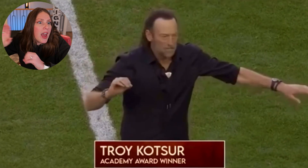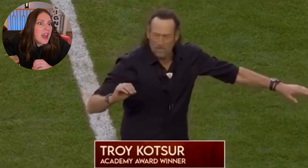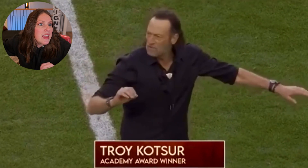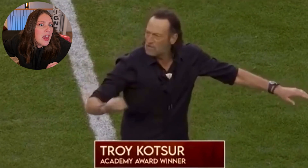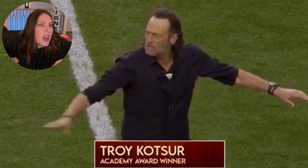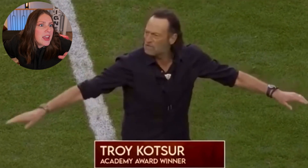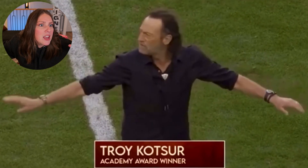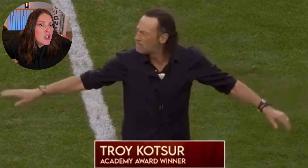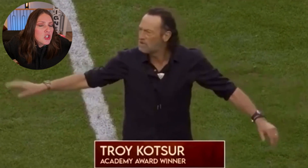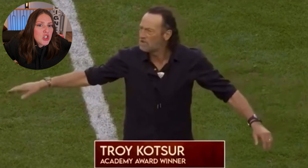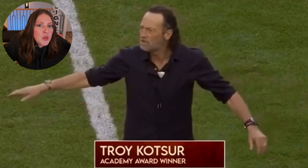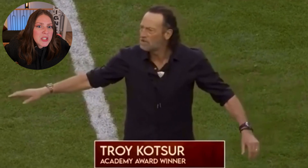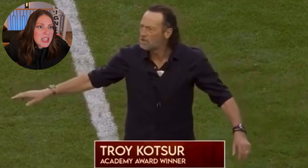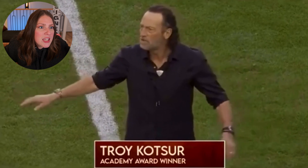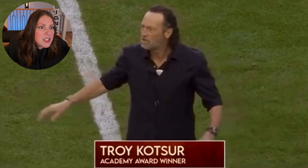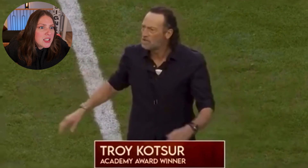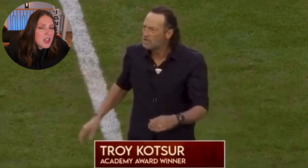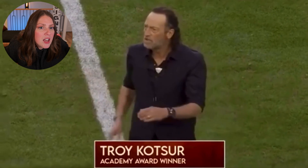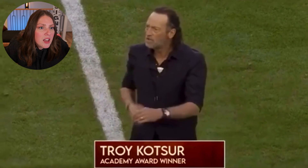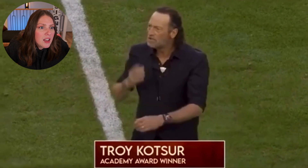Hey. Hey. Do you see this?